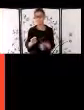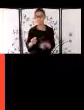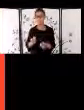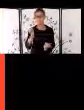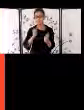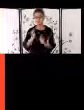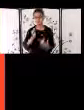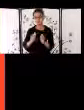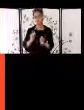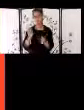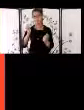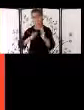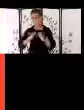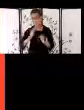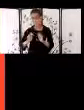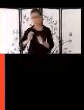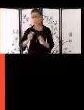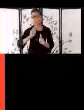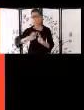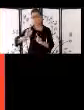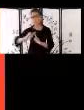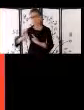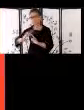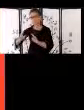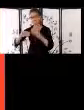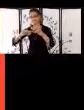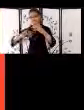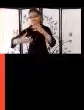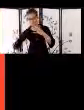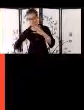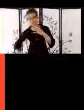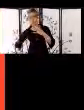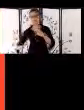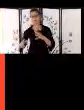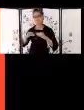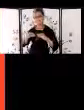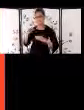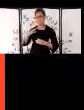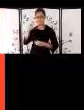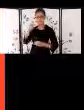the list goes on. We do not have standard definitions for emerging,